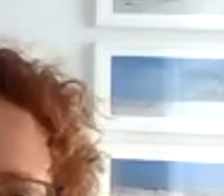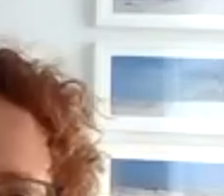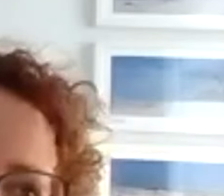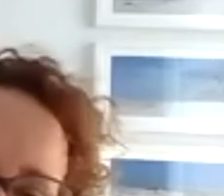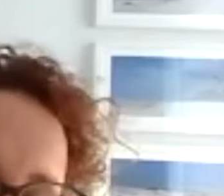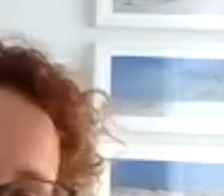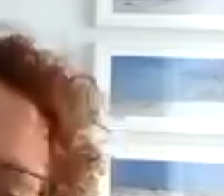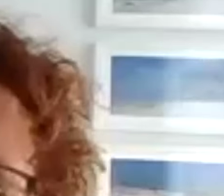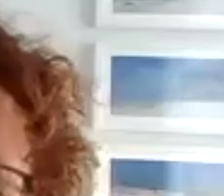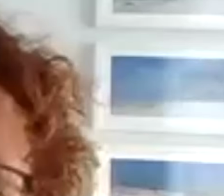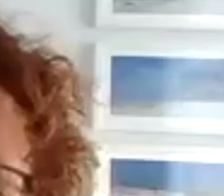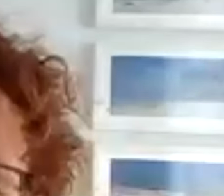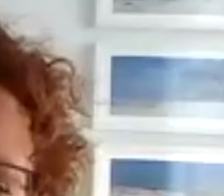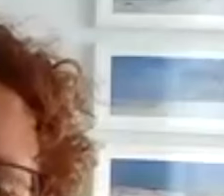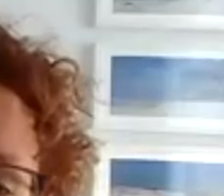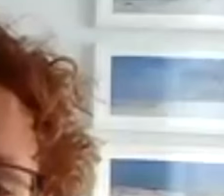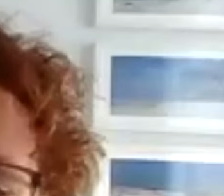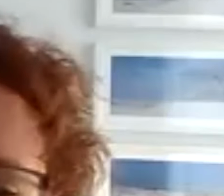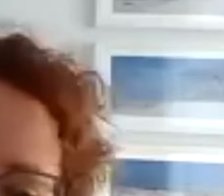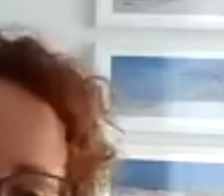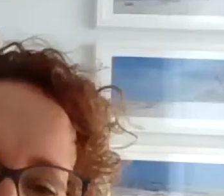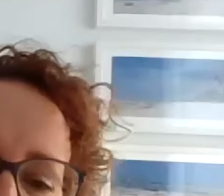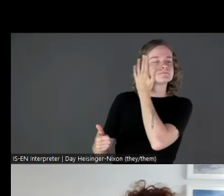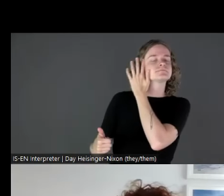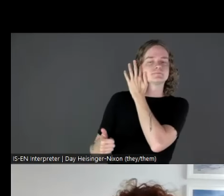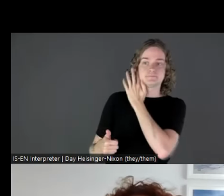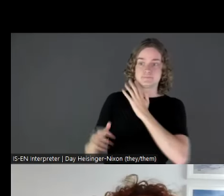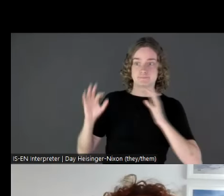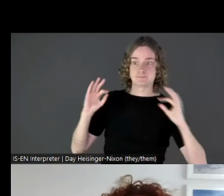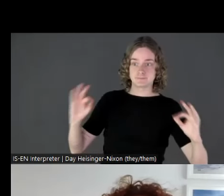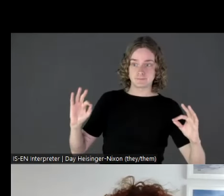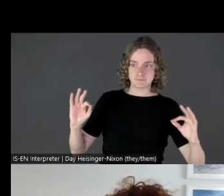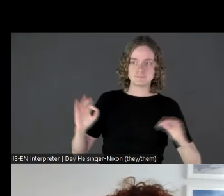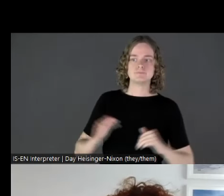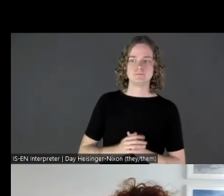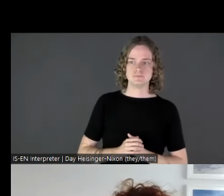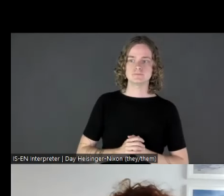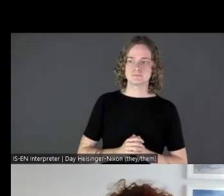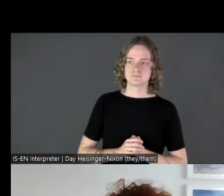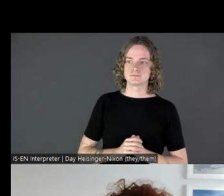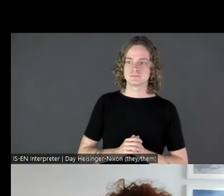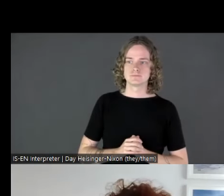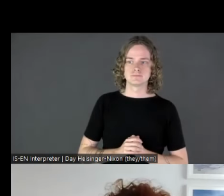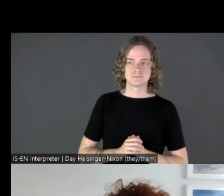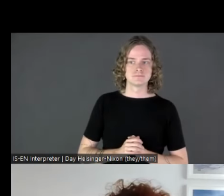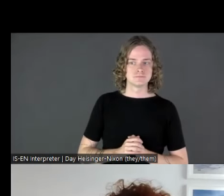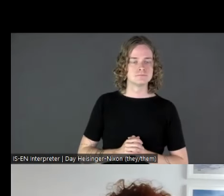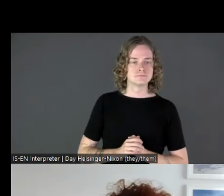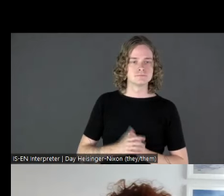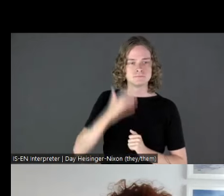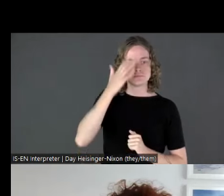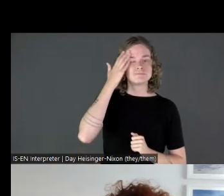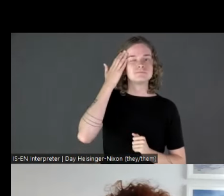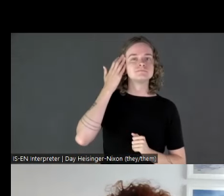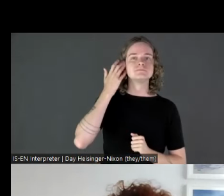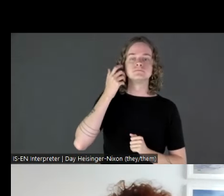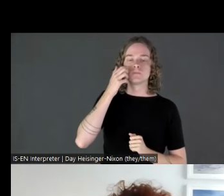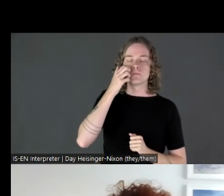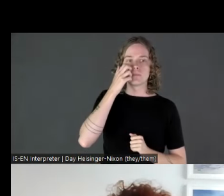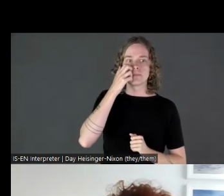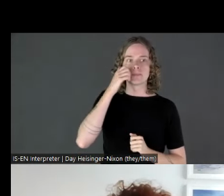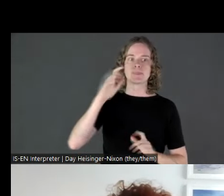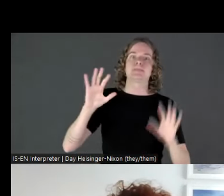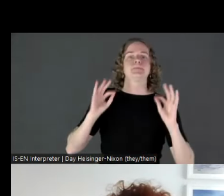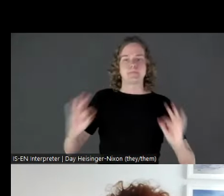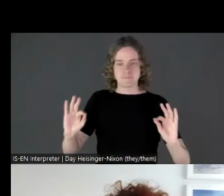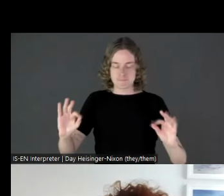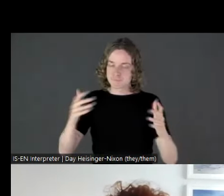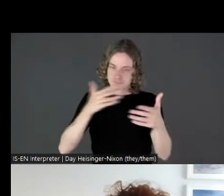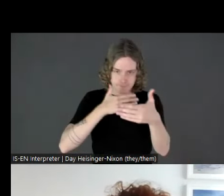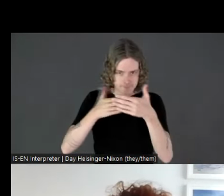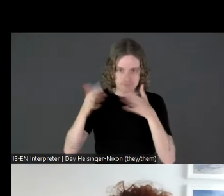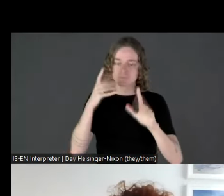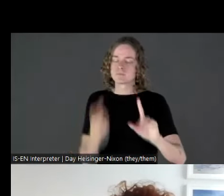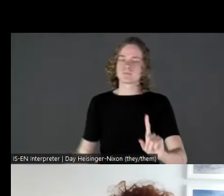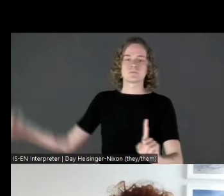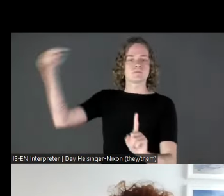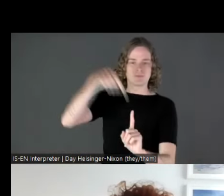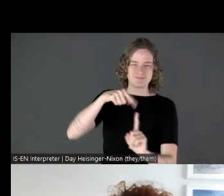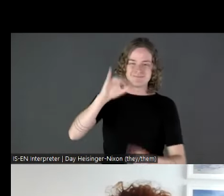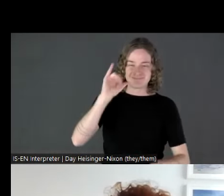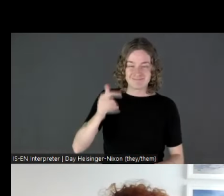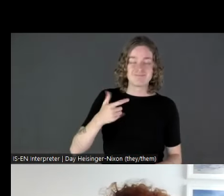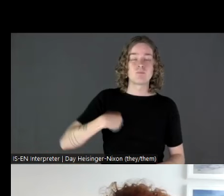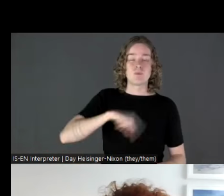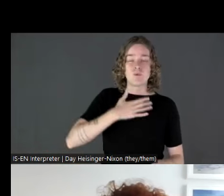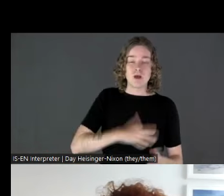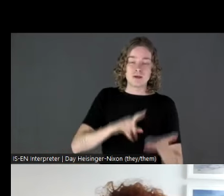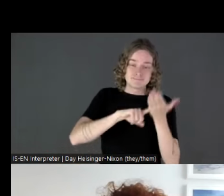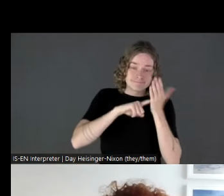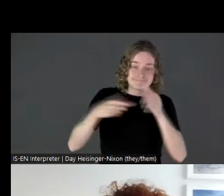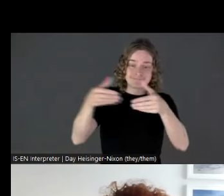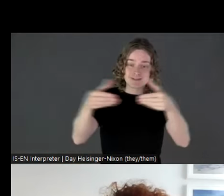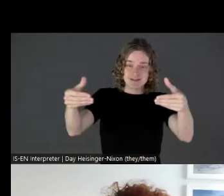better? Wonderful. So we wanted to share the catalog to provide